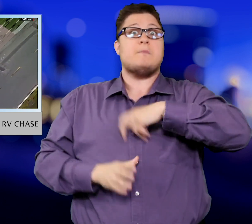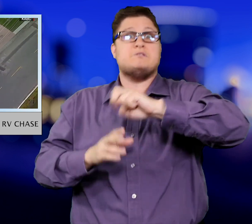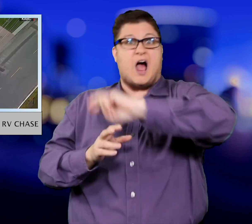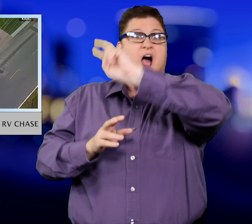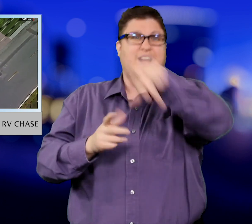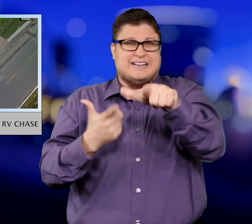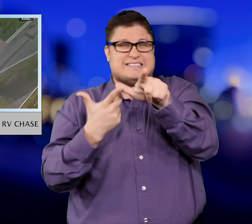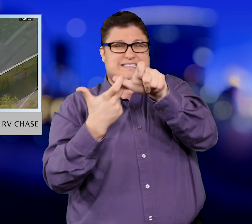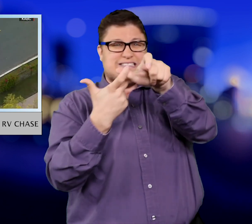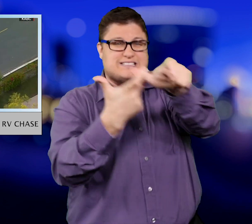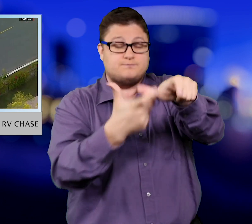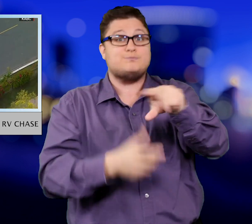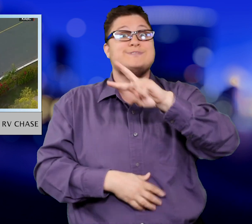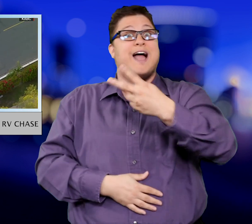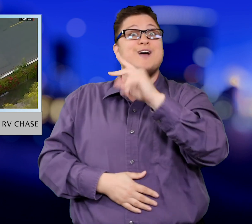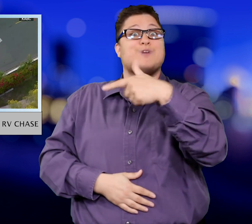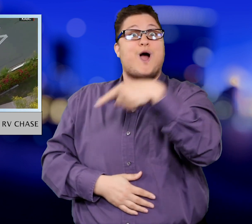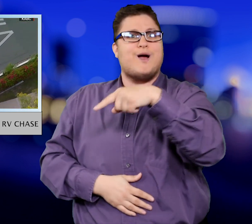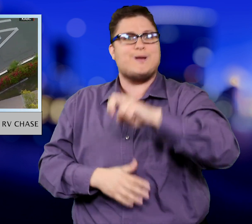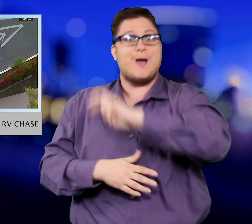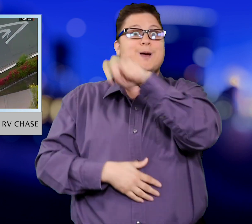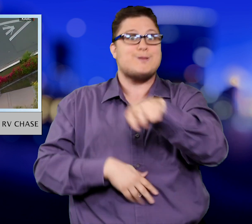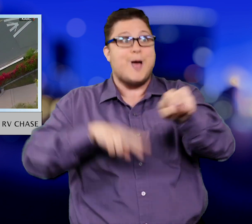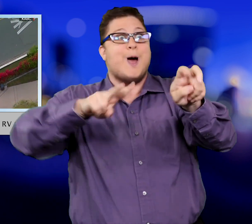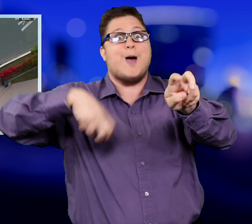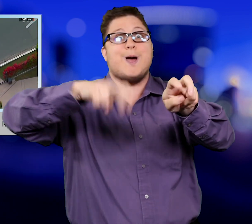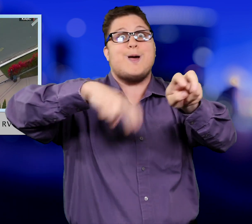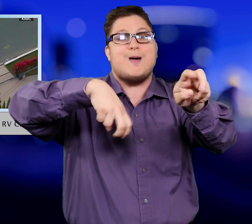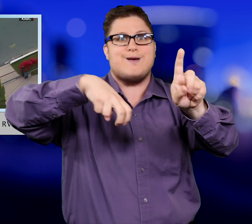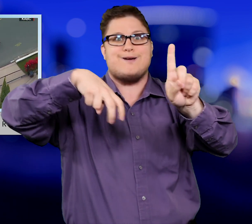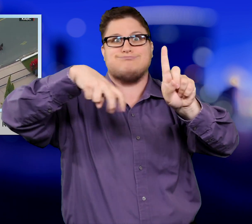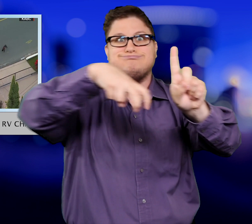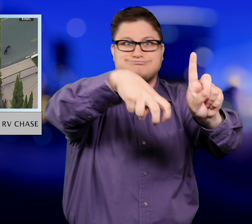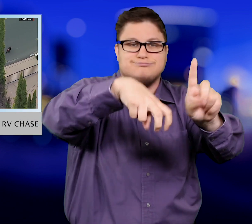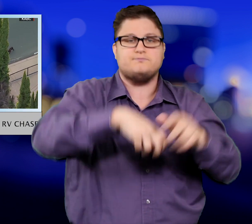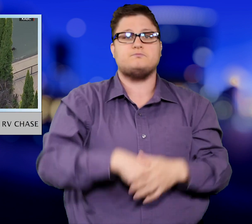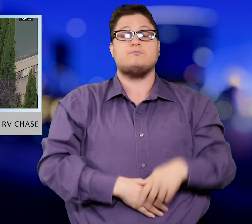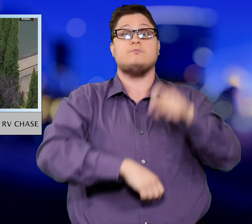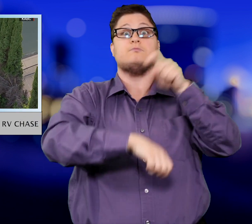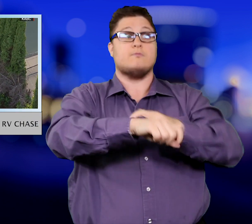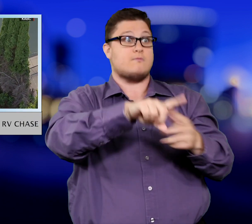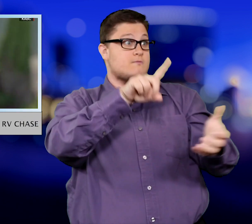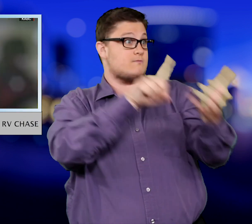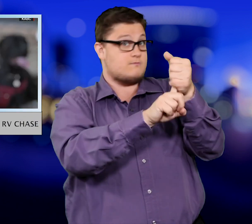The suspect jumped out and ran as the second dog chased after her, then was later seen